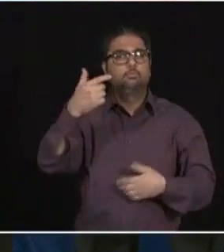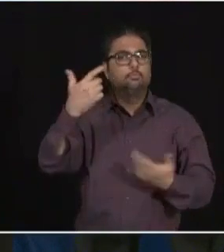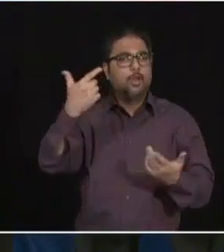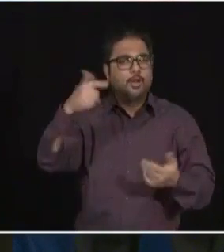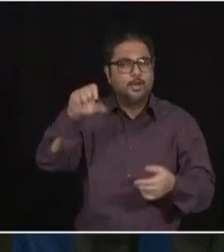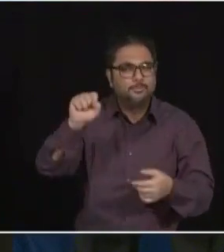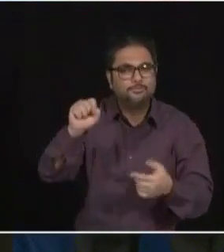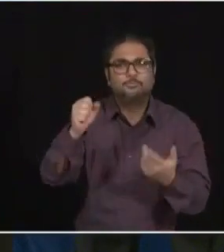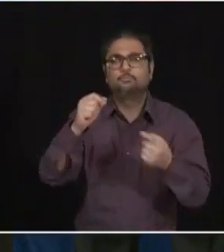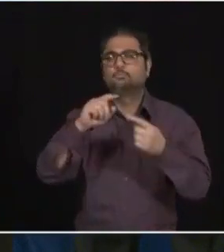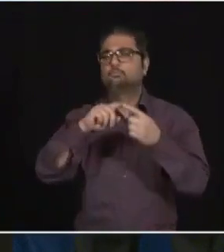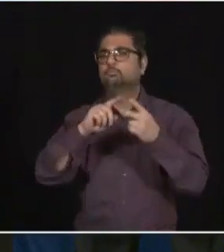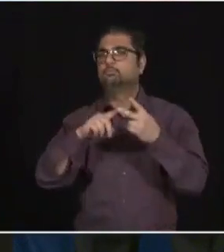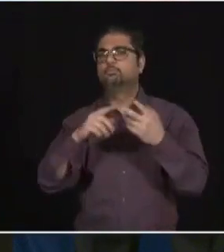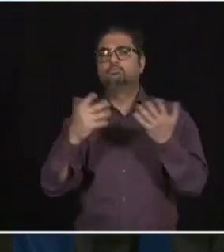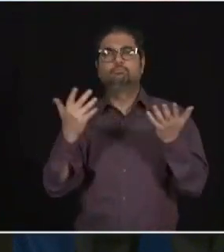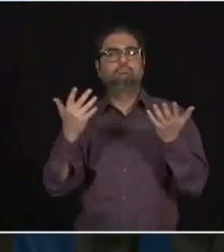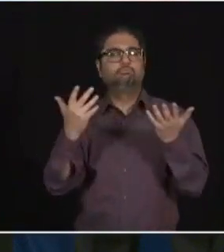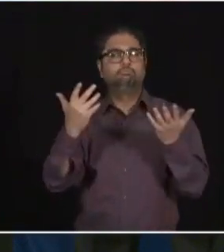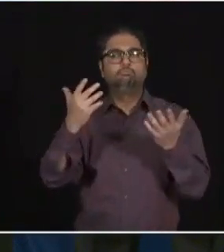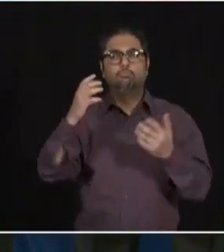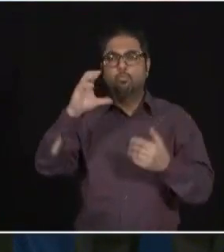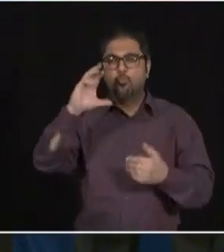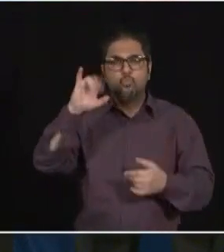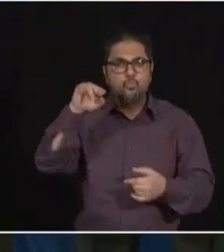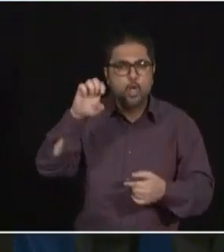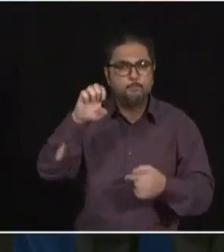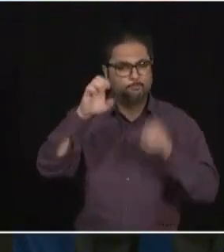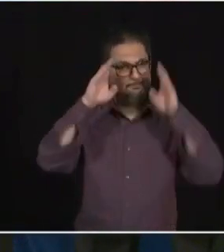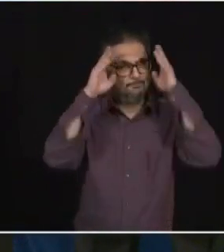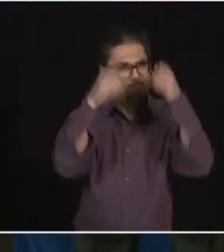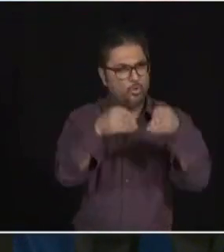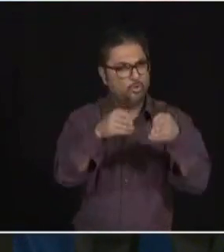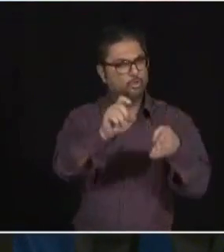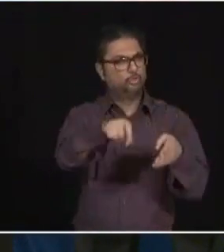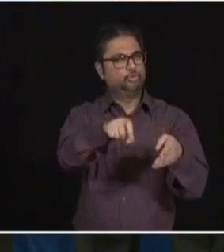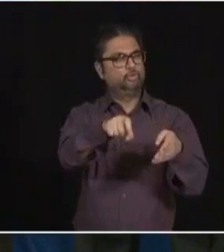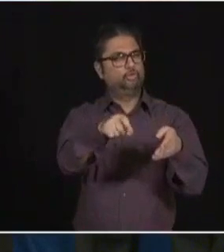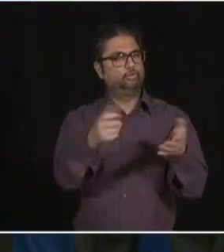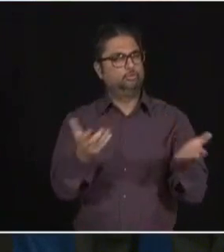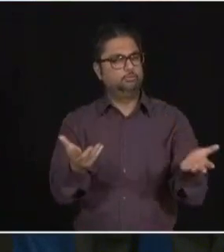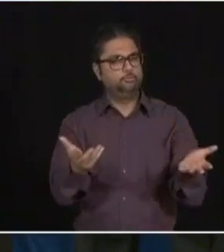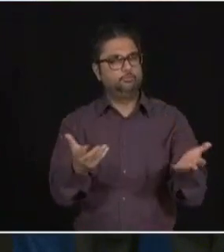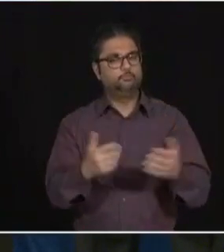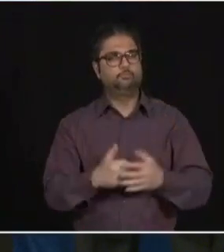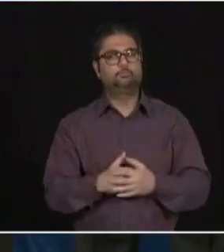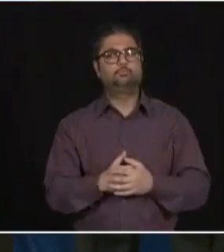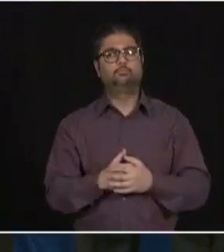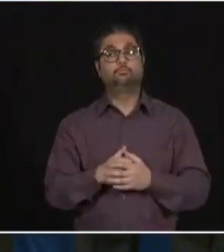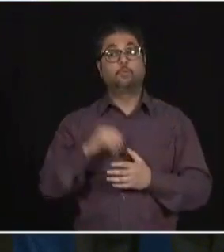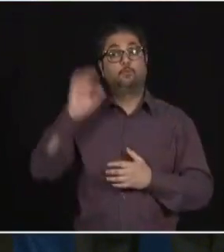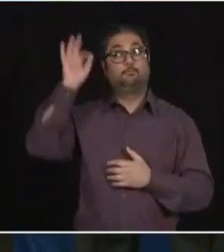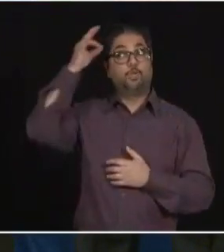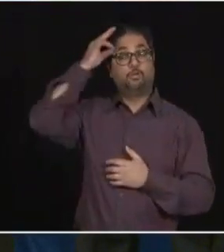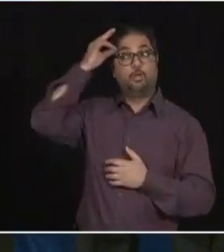about $600 million, and that's the opening bid, to buy back these guns, to enforce all of this, what